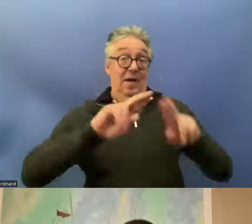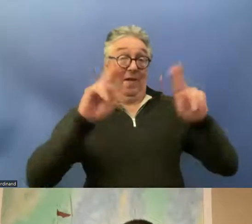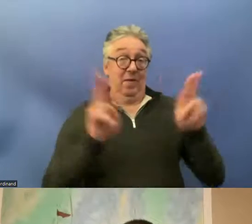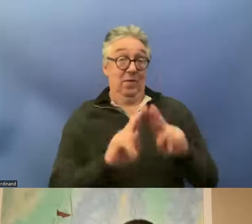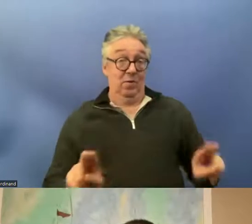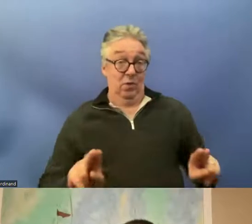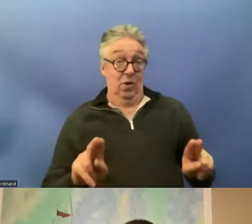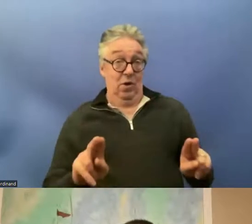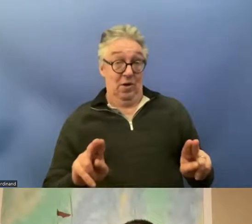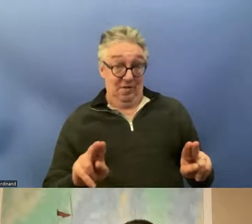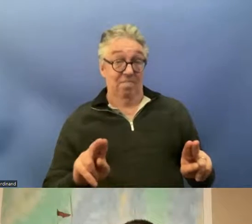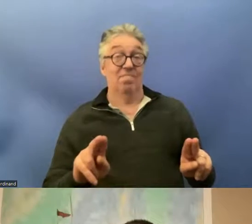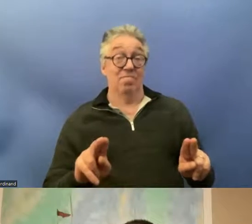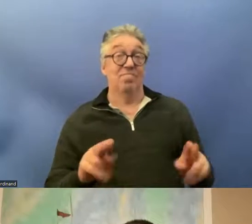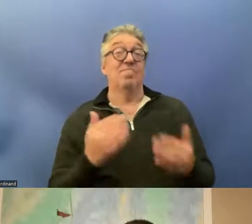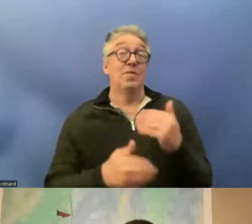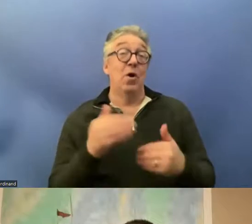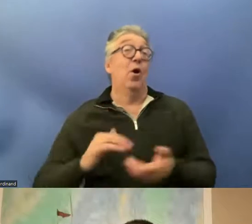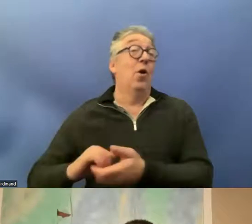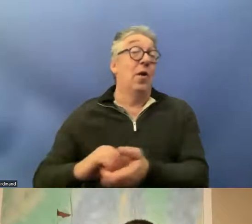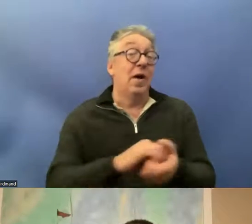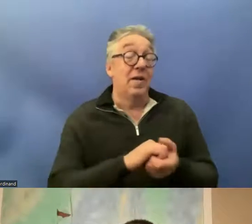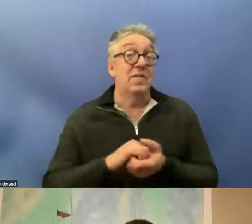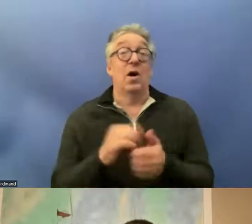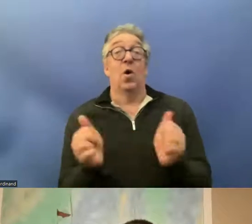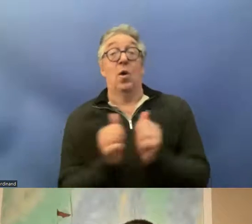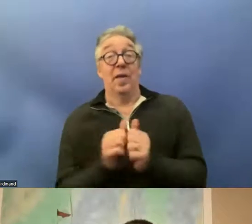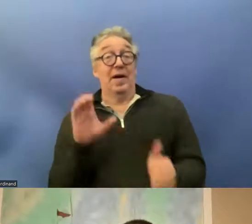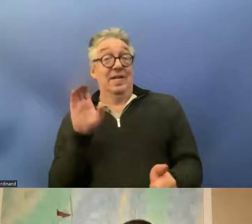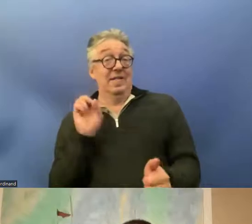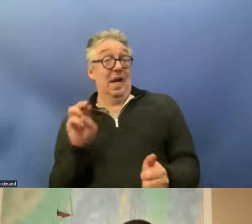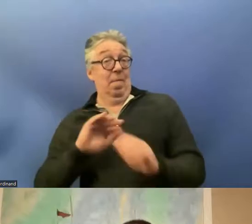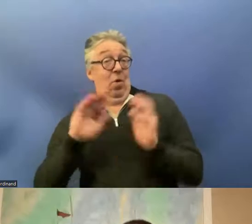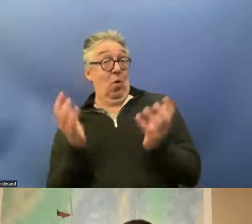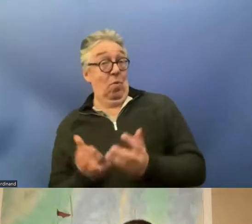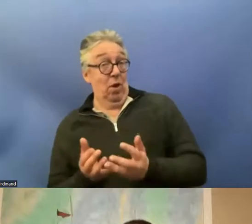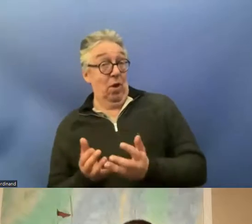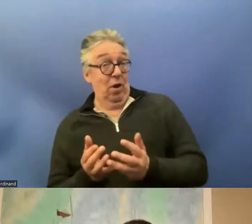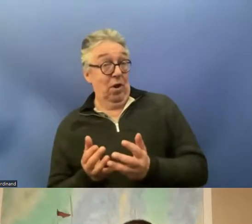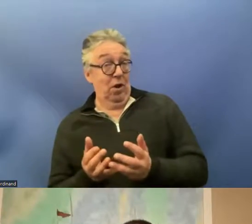of Persons with Disabilities with CBM Global are proud to present two reports around data